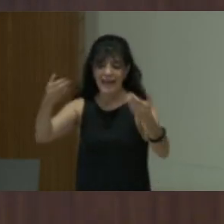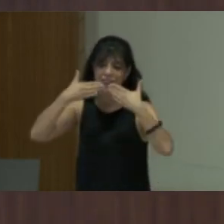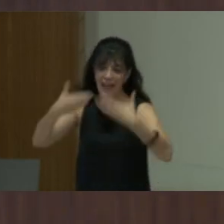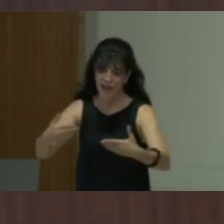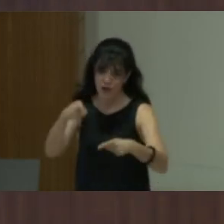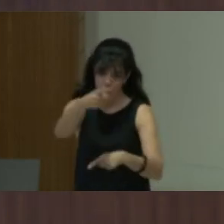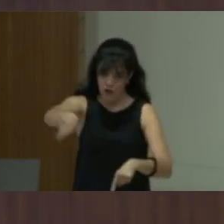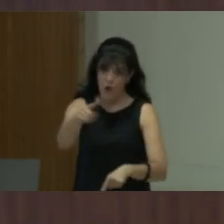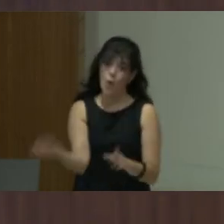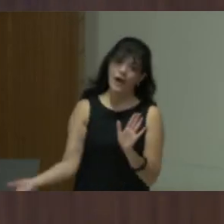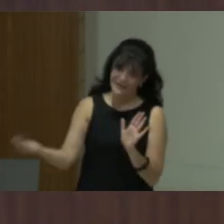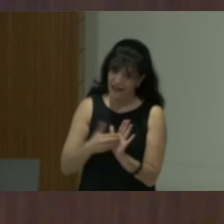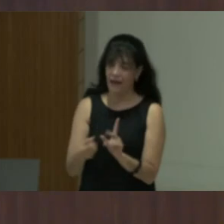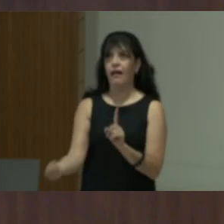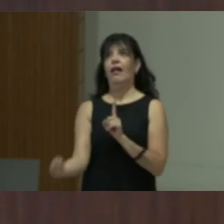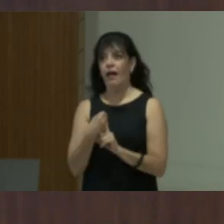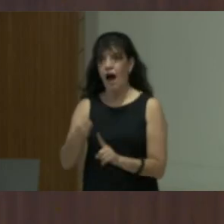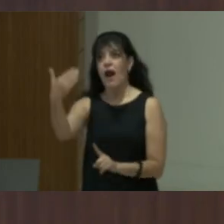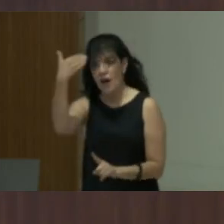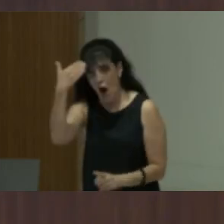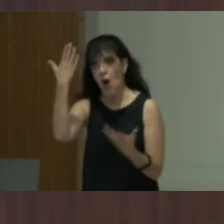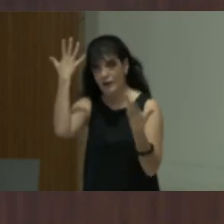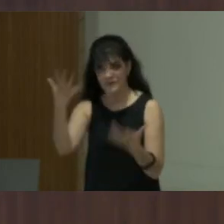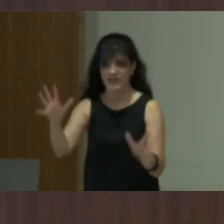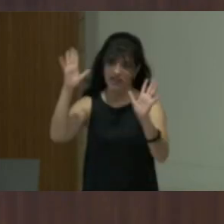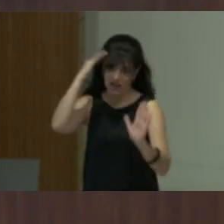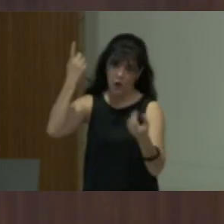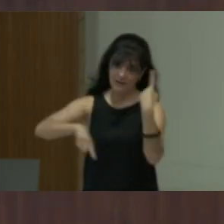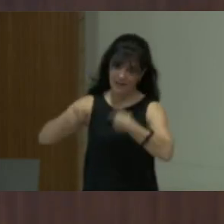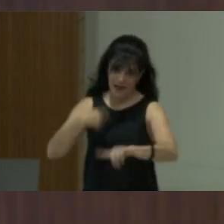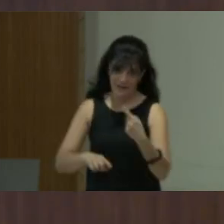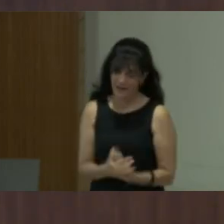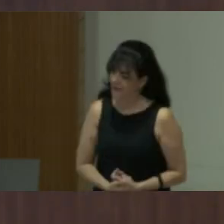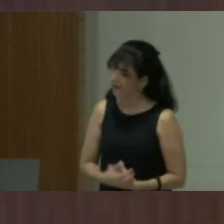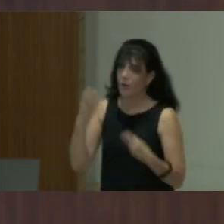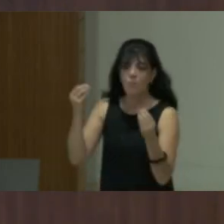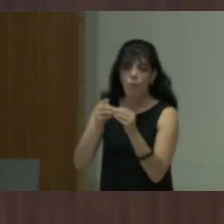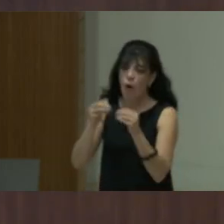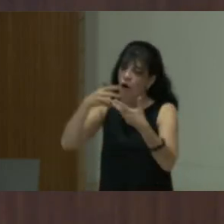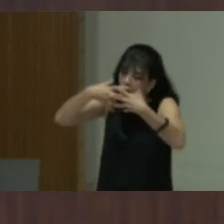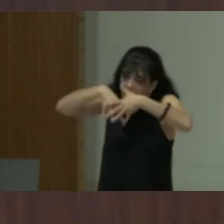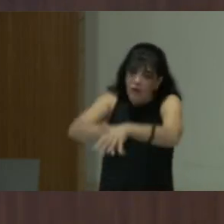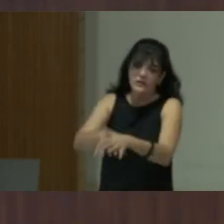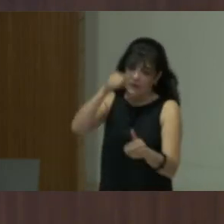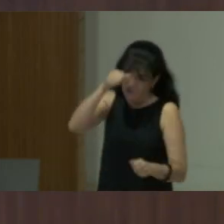Once again in my head. Of course, he knows sign language. You couldn't find a more inclusive man and priest to share his thoughts with